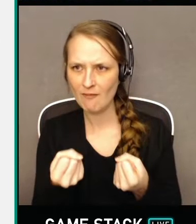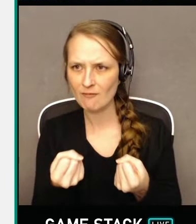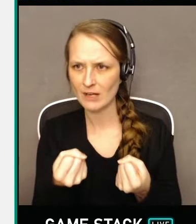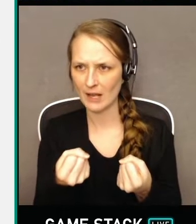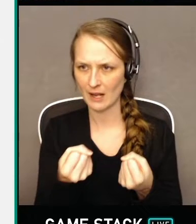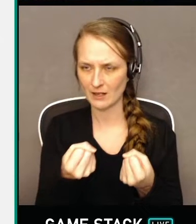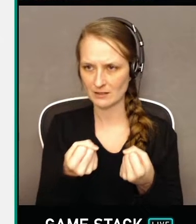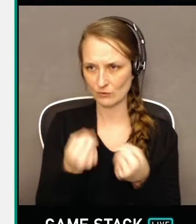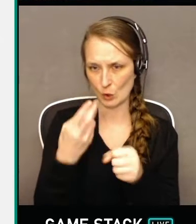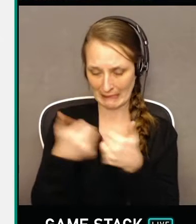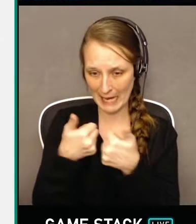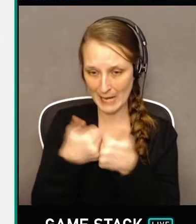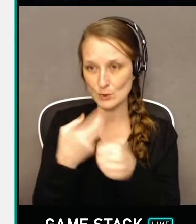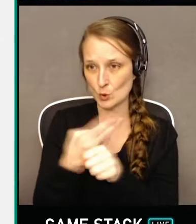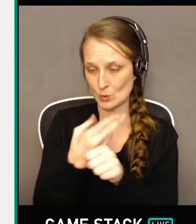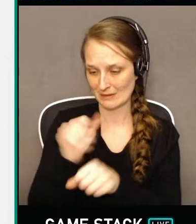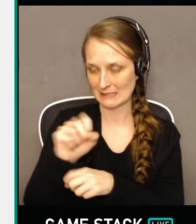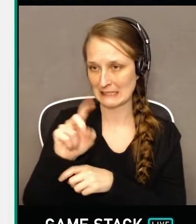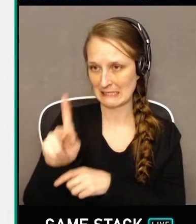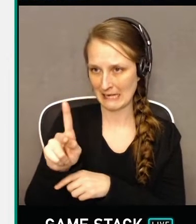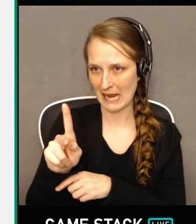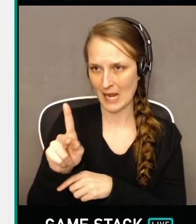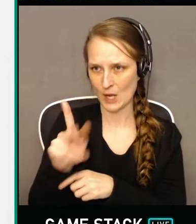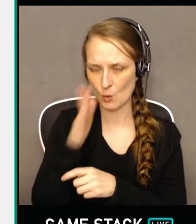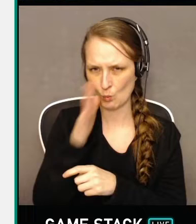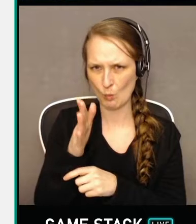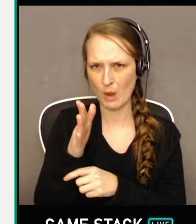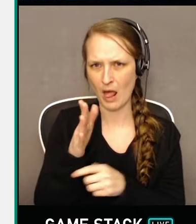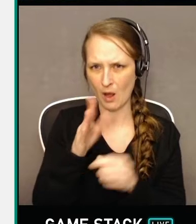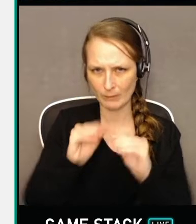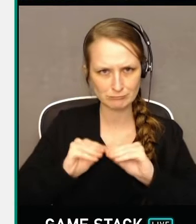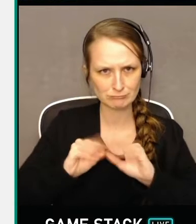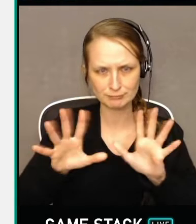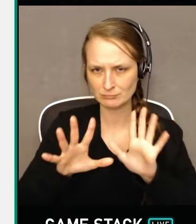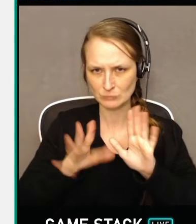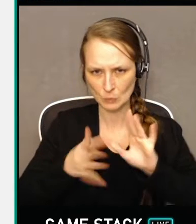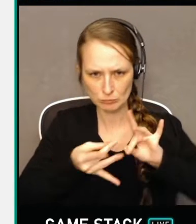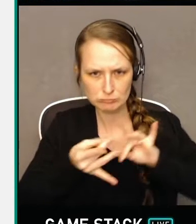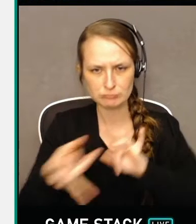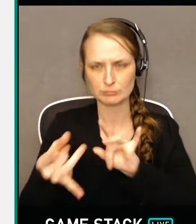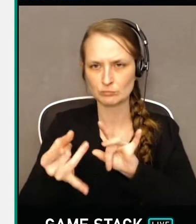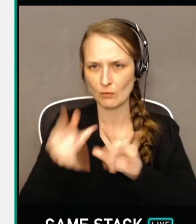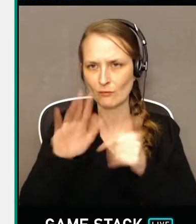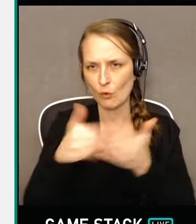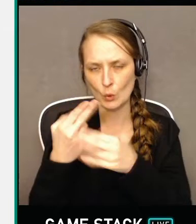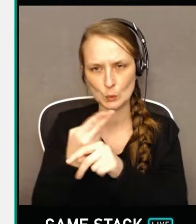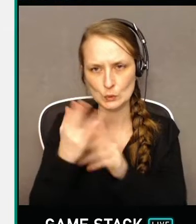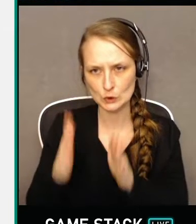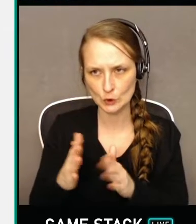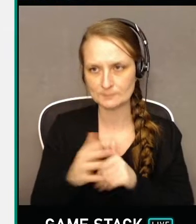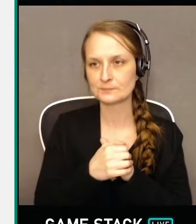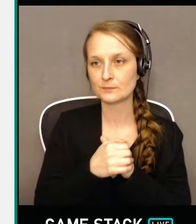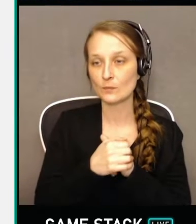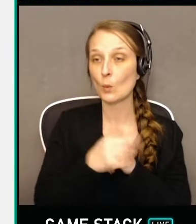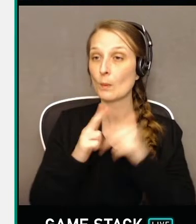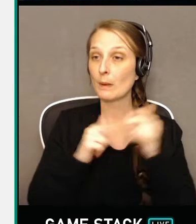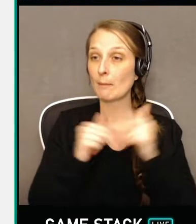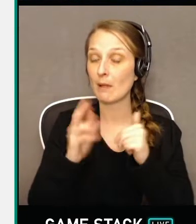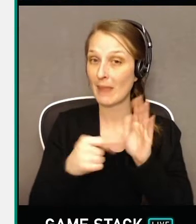or lighter features for a huge audience of Windows 10 users. We also built the Agility SDK model from the ground